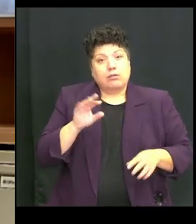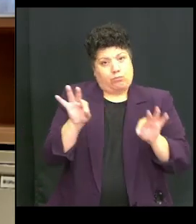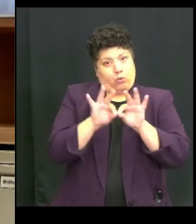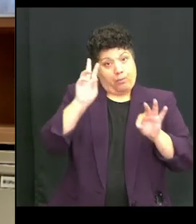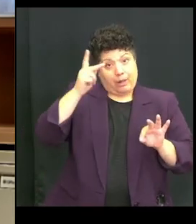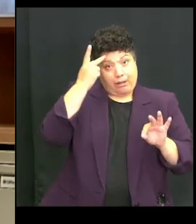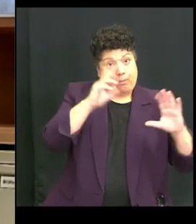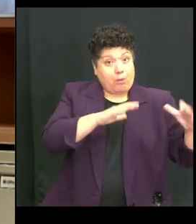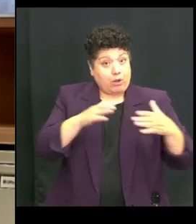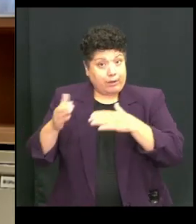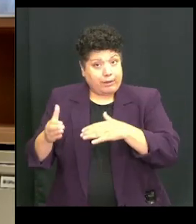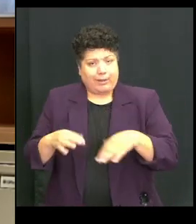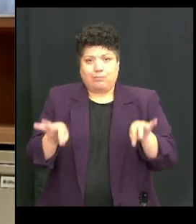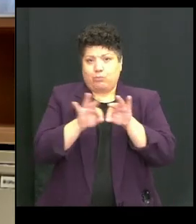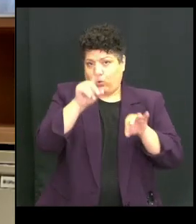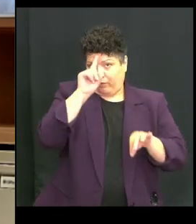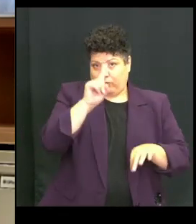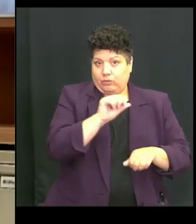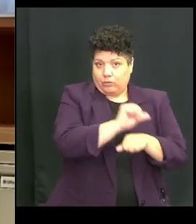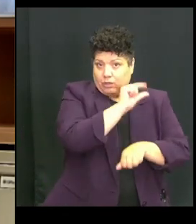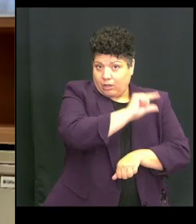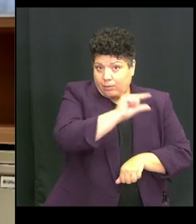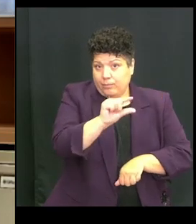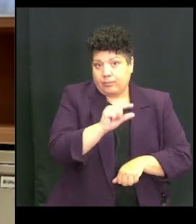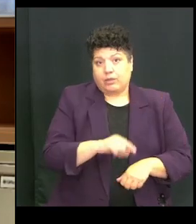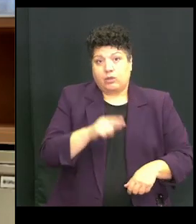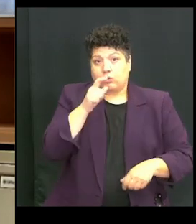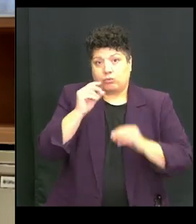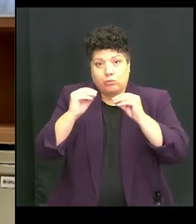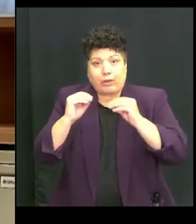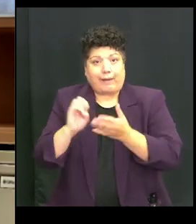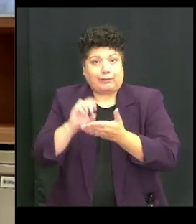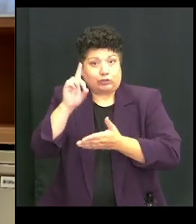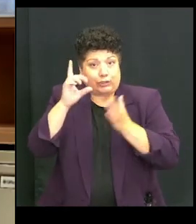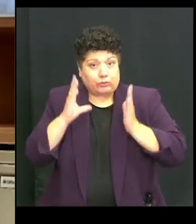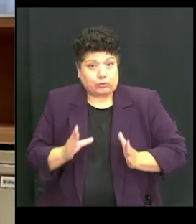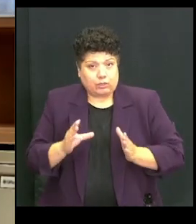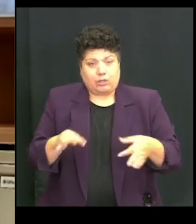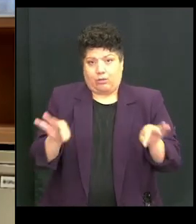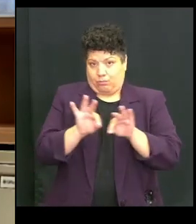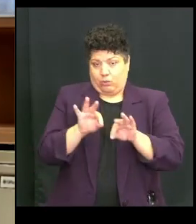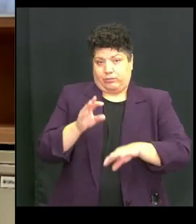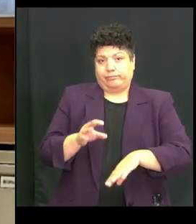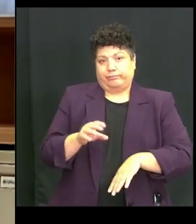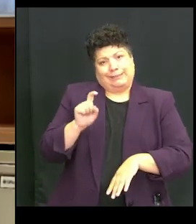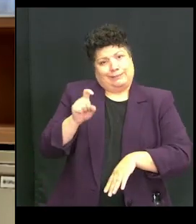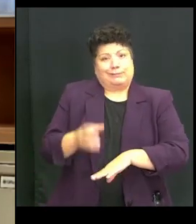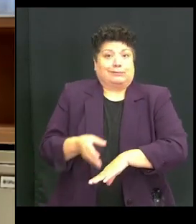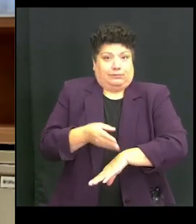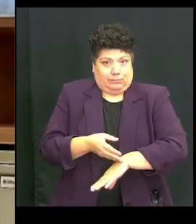for civil servants, for educators. Across the board, it's something we need to do better at. Okay.